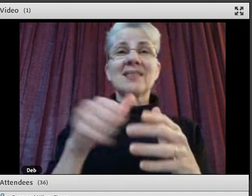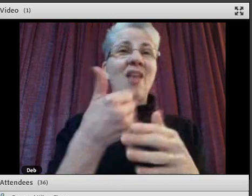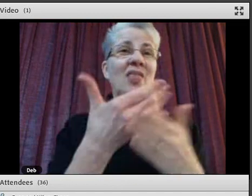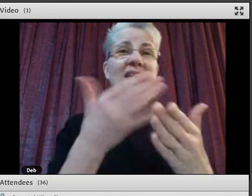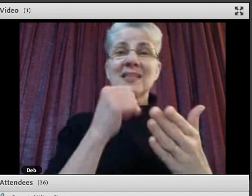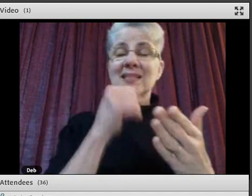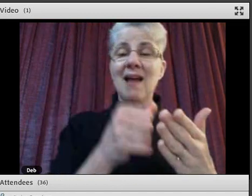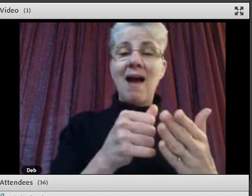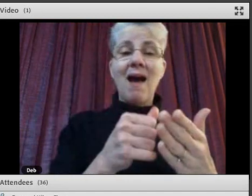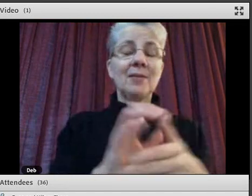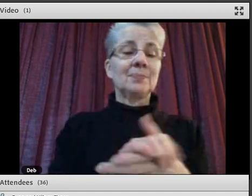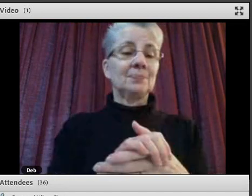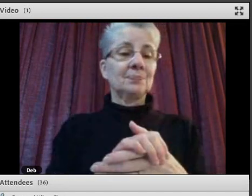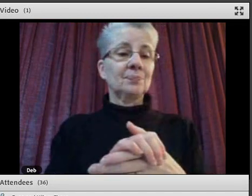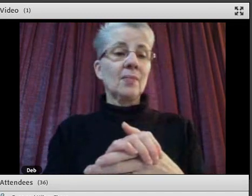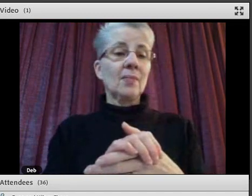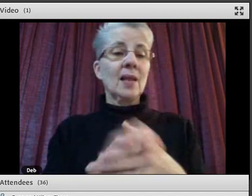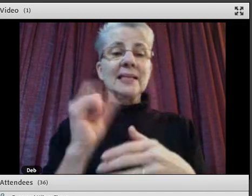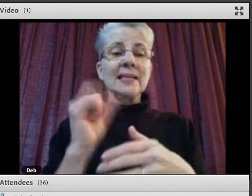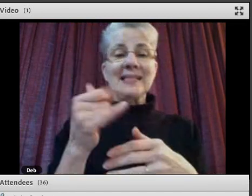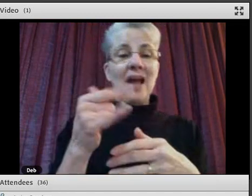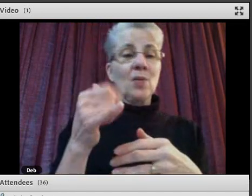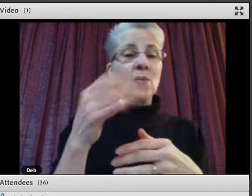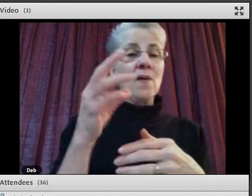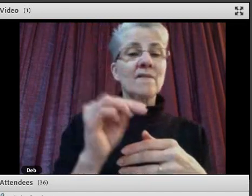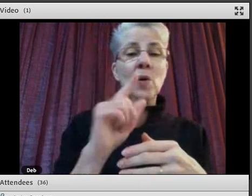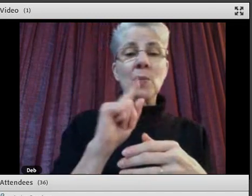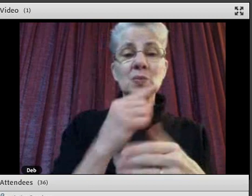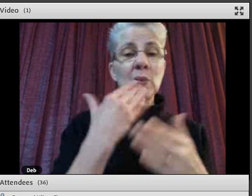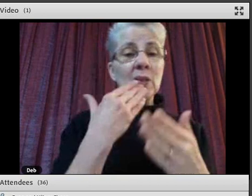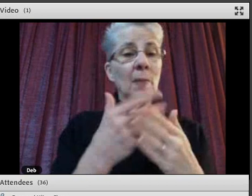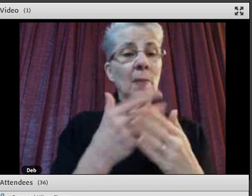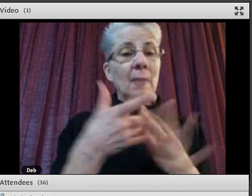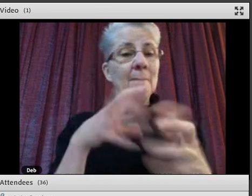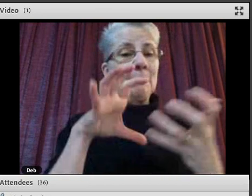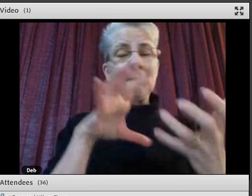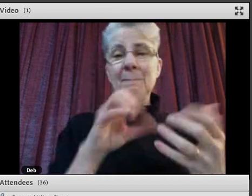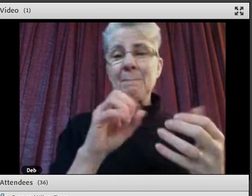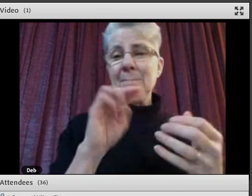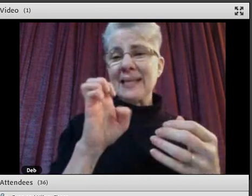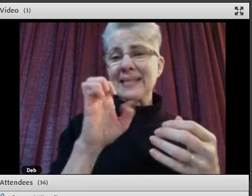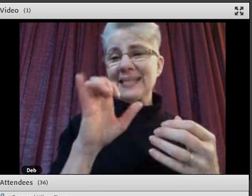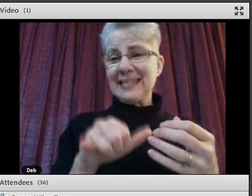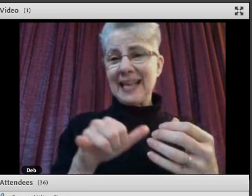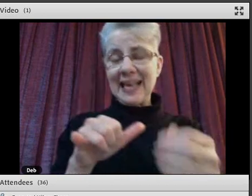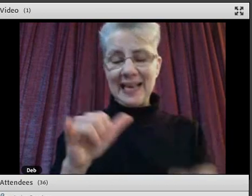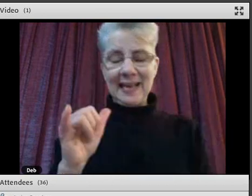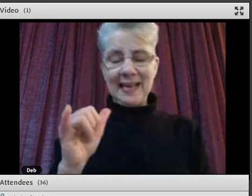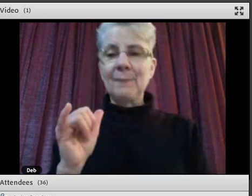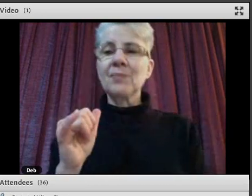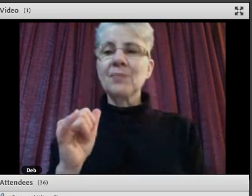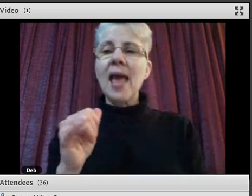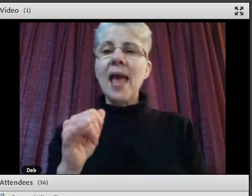Sanding Styrofoam is awesome, but it's very messy. It's also worth pointing out that some people really hate the sound of the Styrofoam.